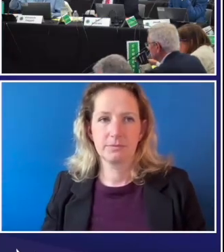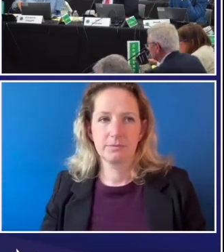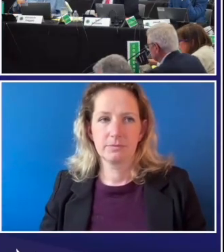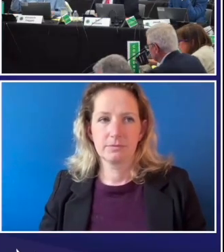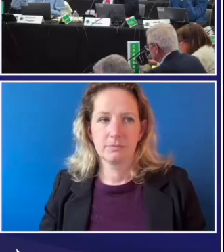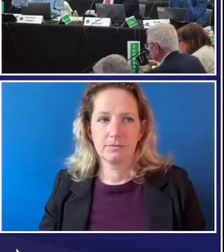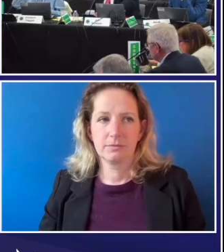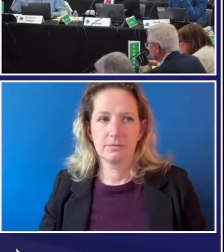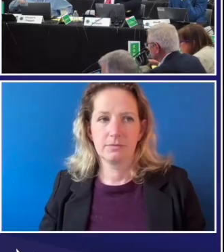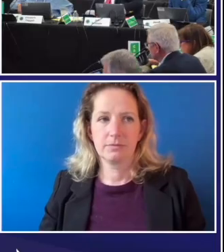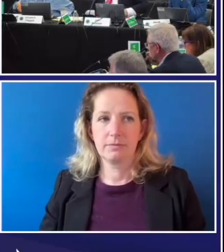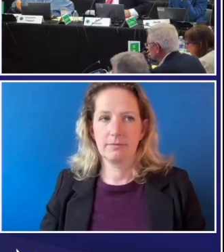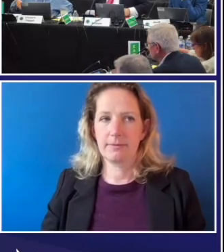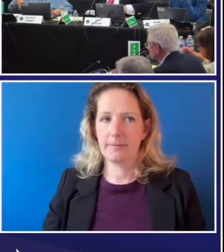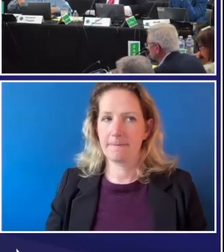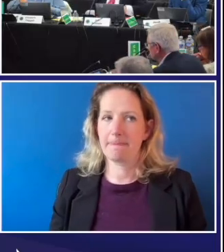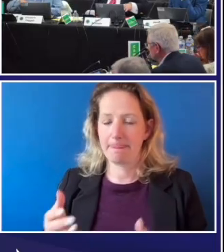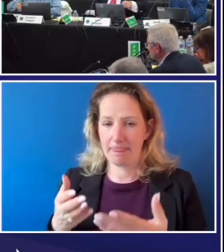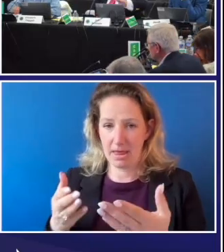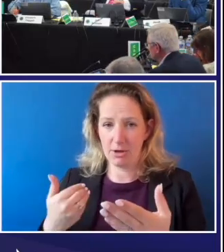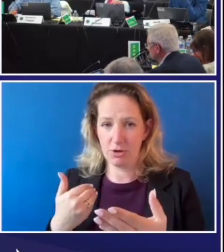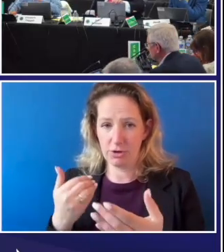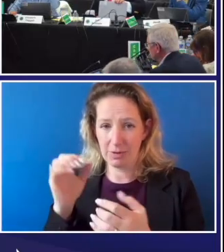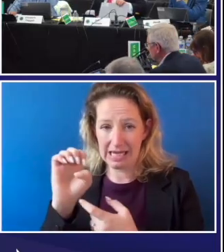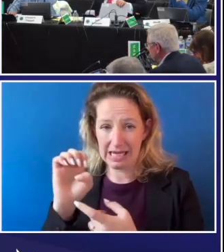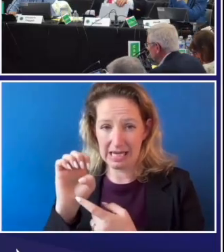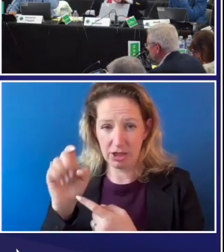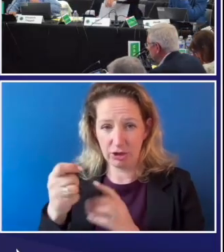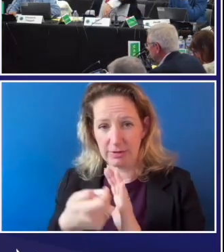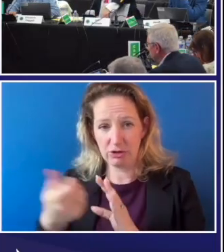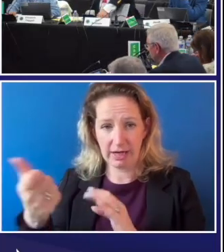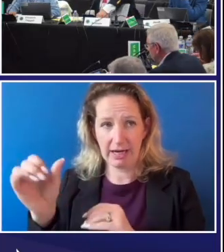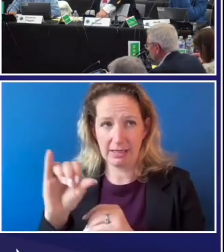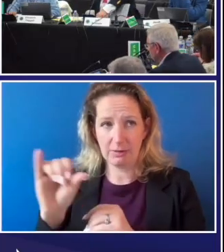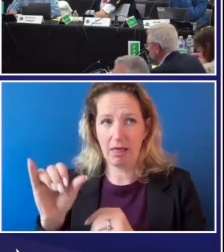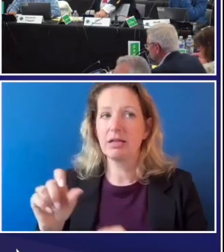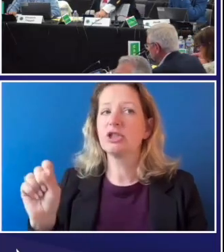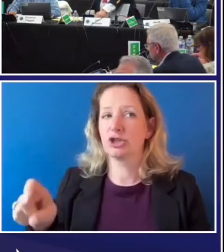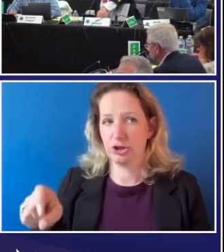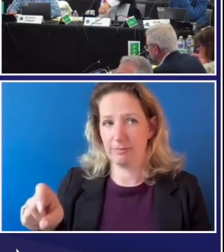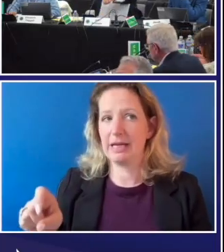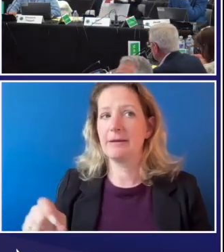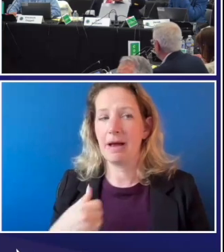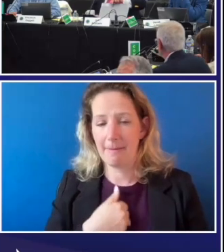Magnus, you have the floor? So just so I'm following, E should be stricken here as well. Is that right? It should be. And I apologize for that. No worries. Thank you.